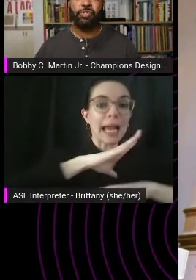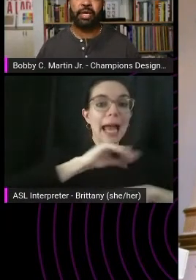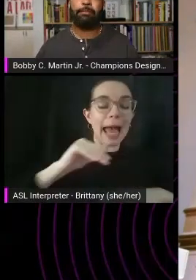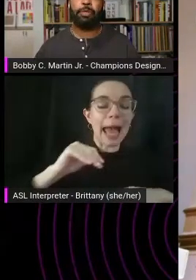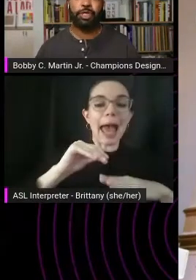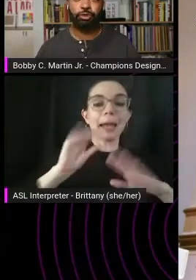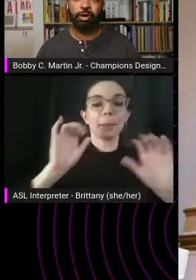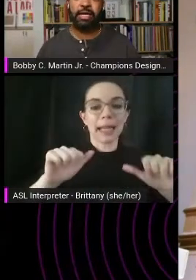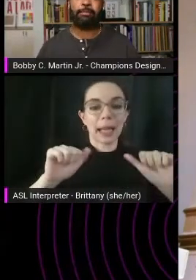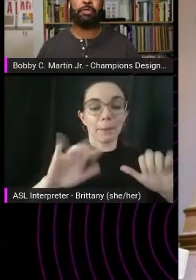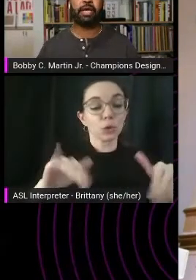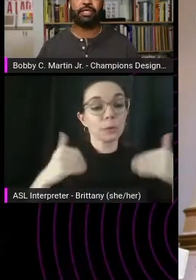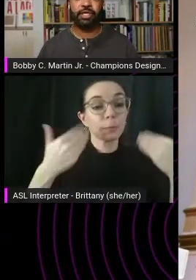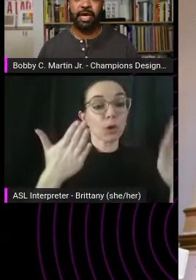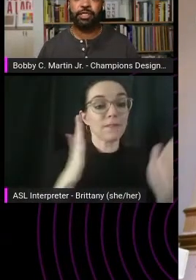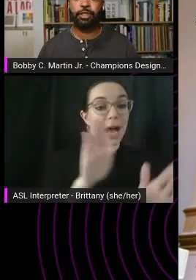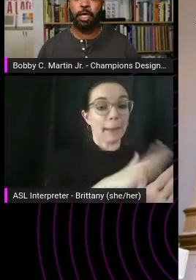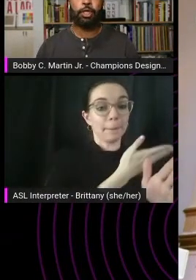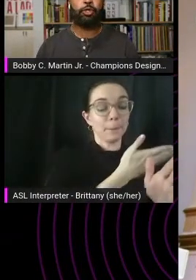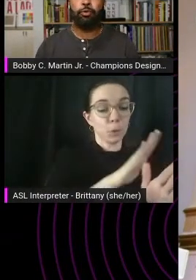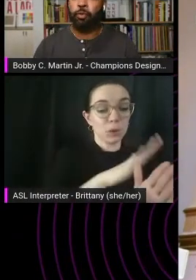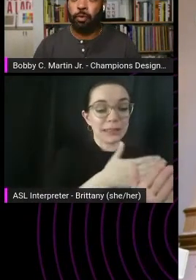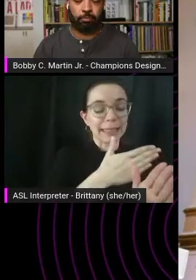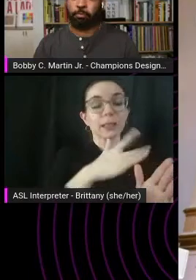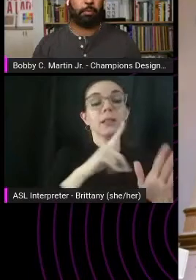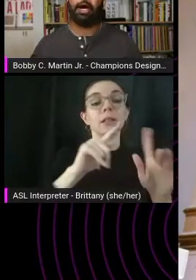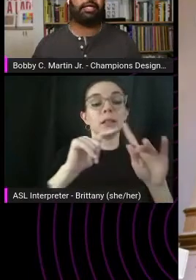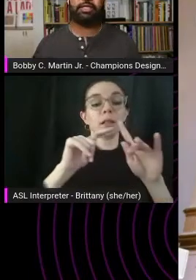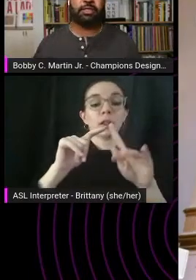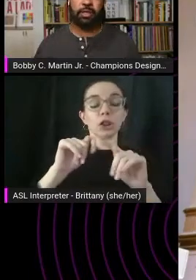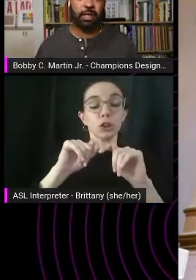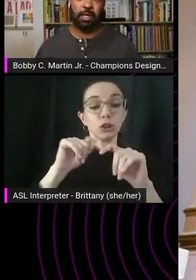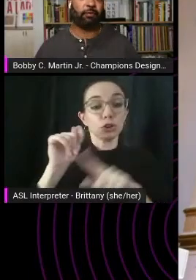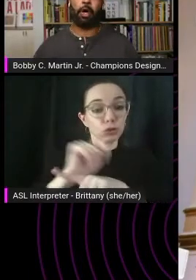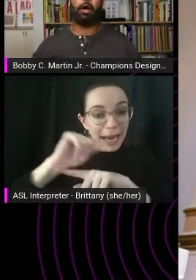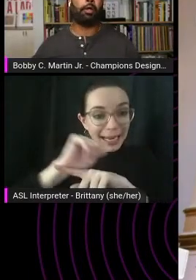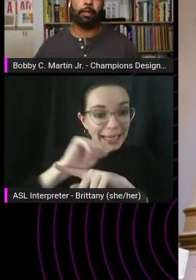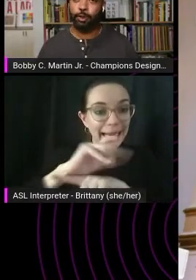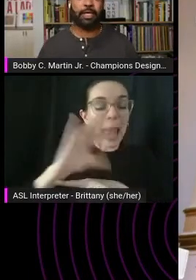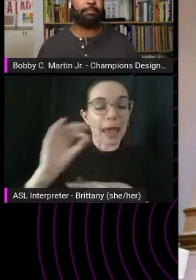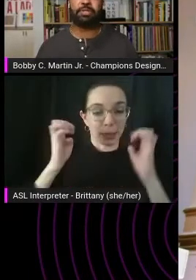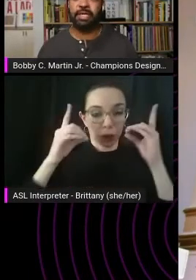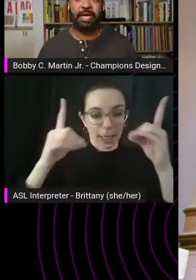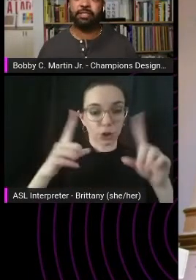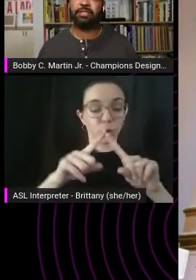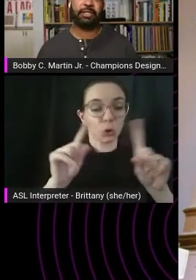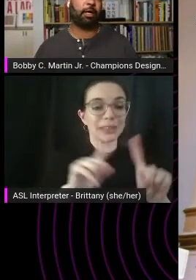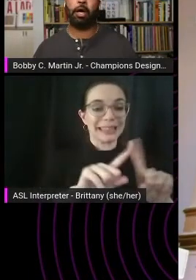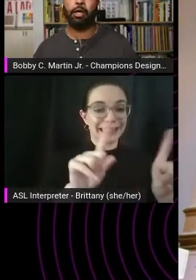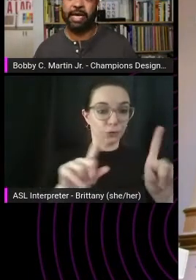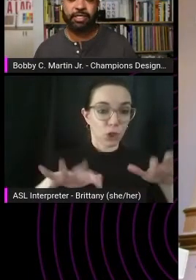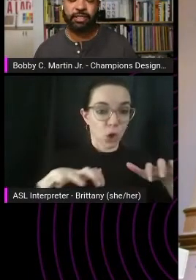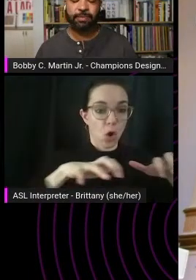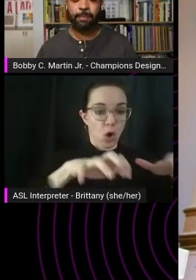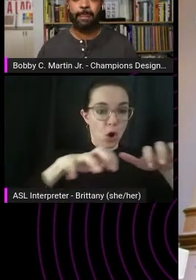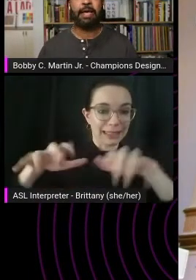music and music training and music education to audiences of all shapes and sizes and all ages.